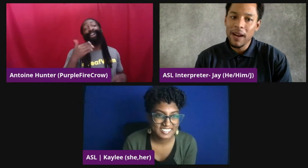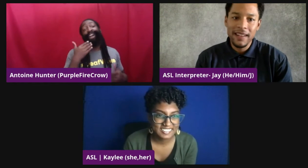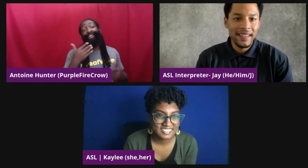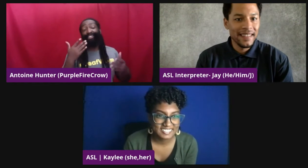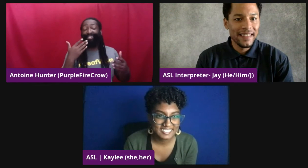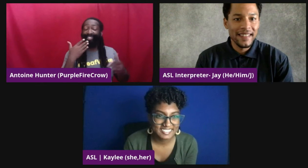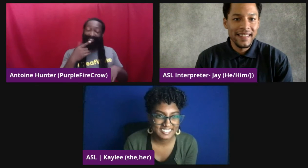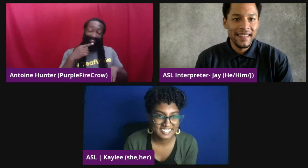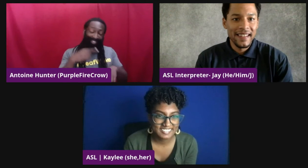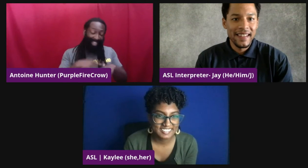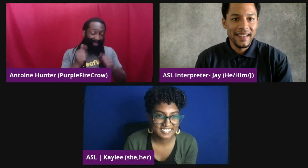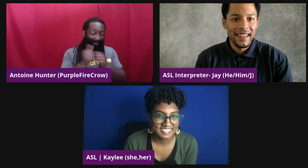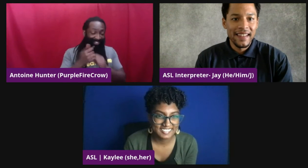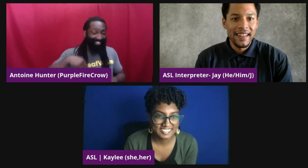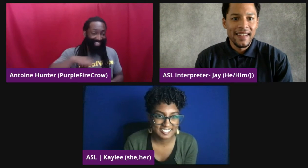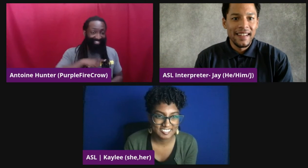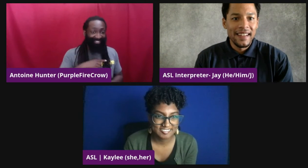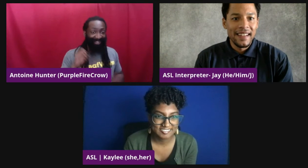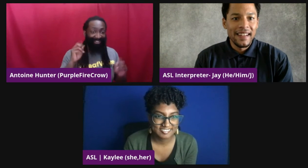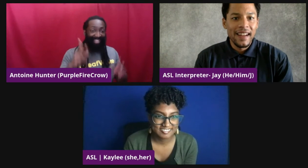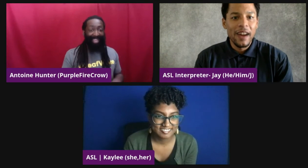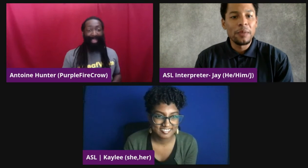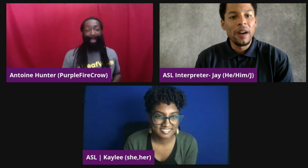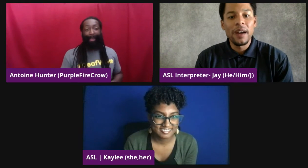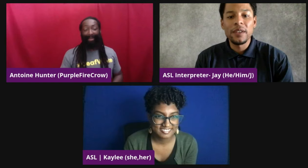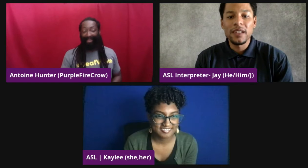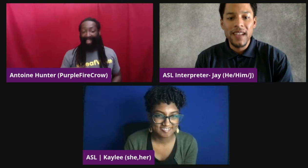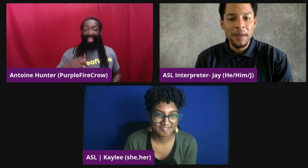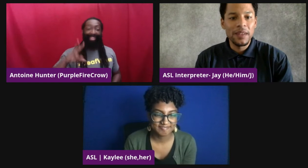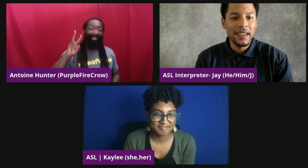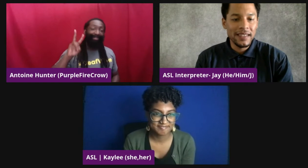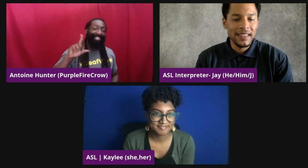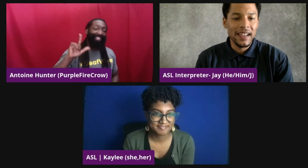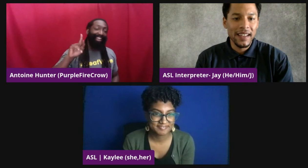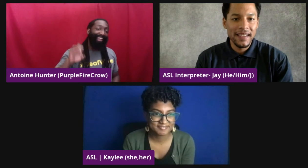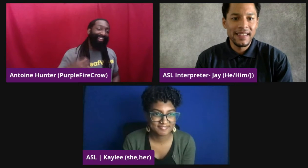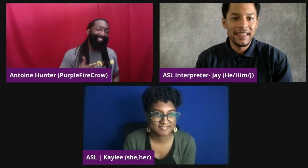All right, I hope you all have a good time with us today.